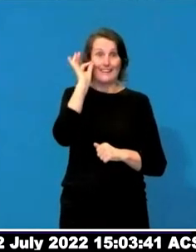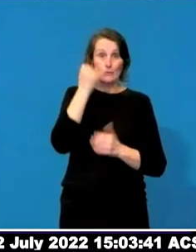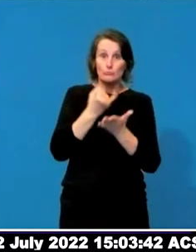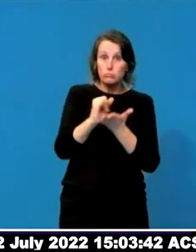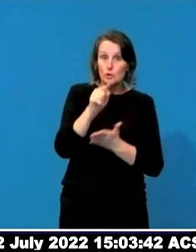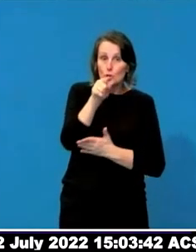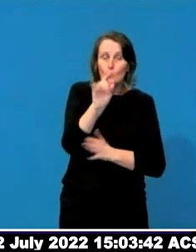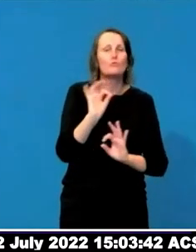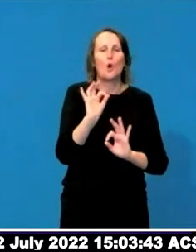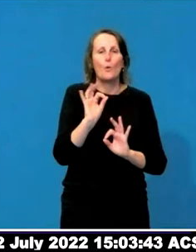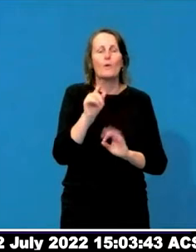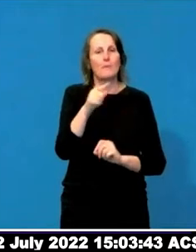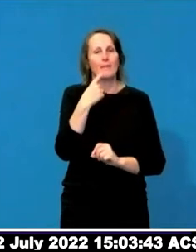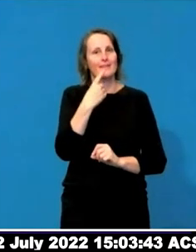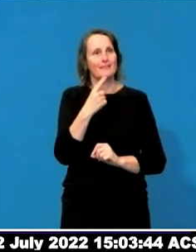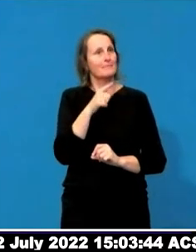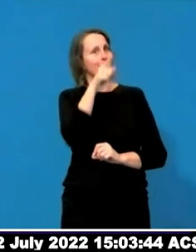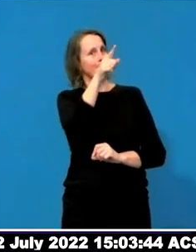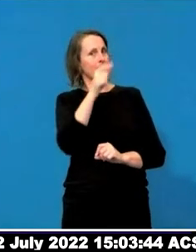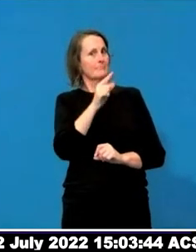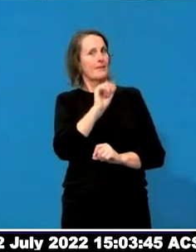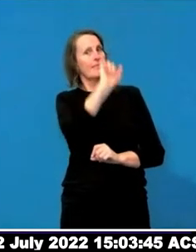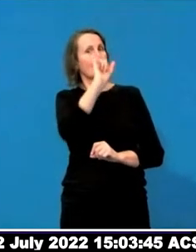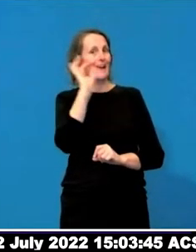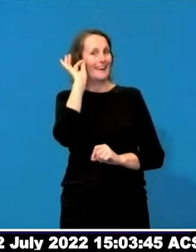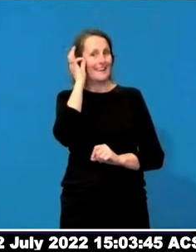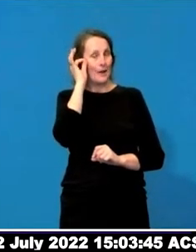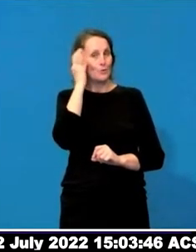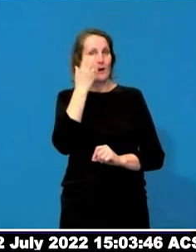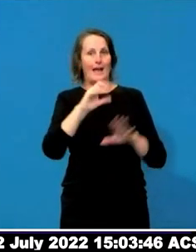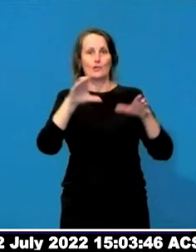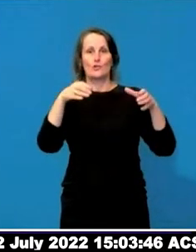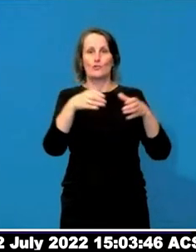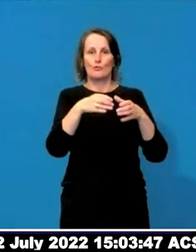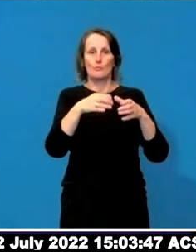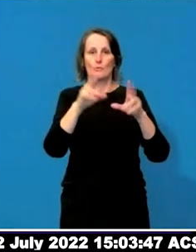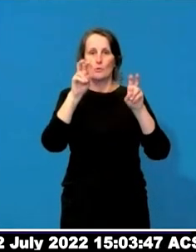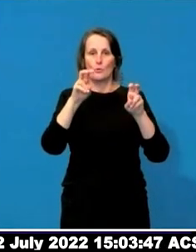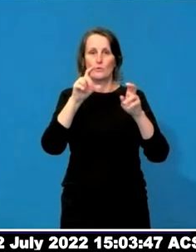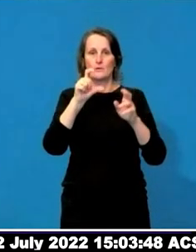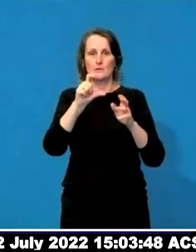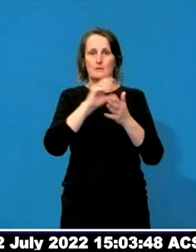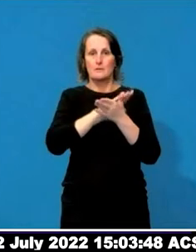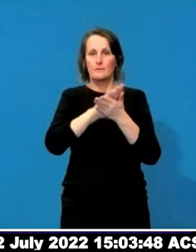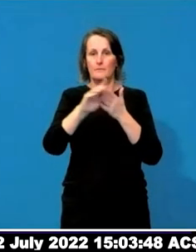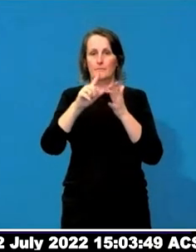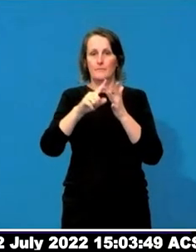that the shire council has a group called Chivaree, which is C-h-i-v-a-r-e-e,